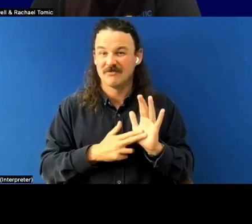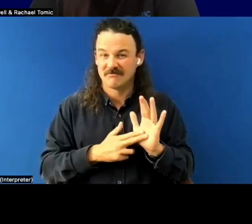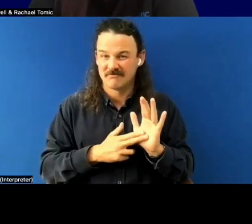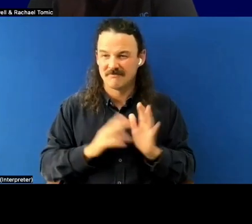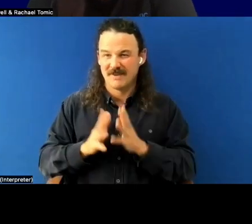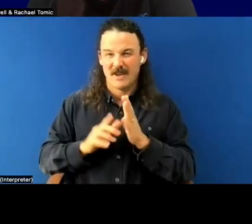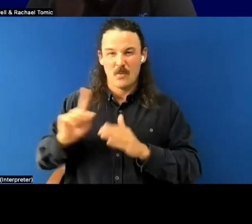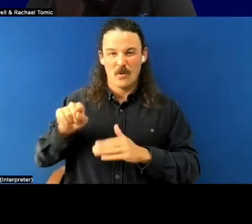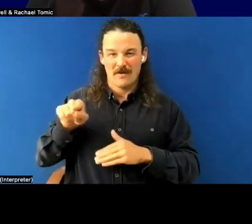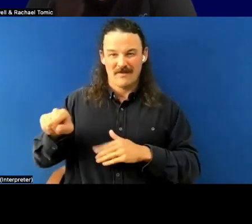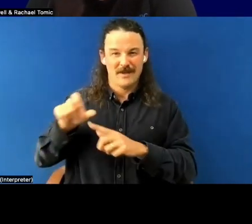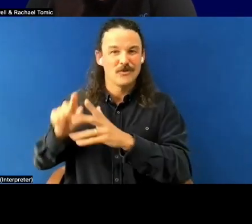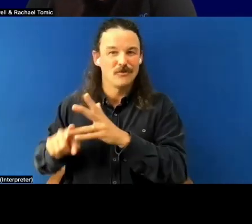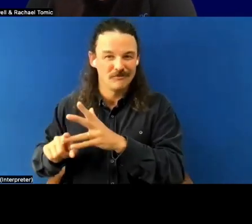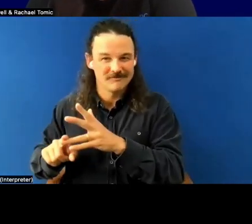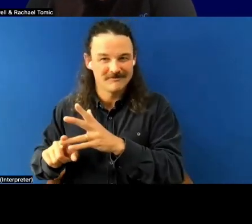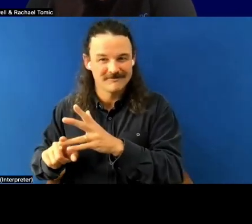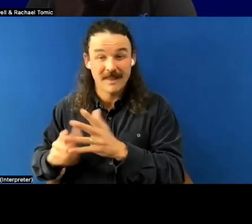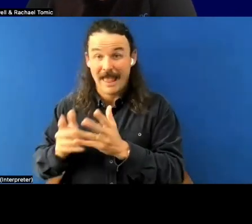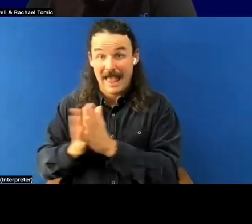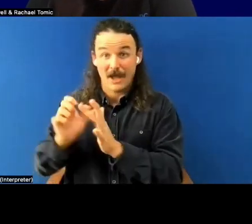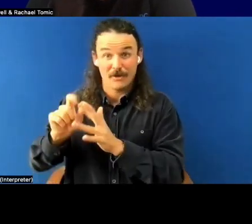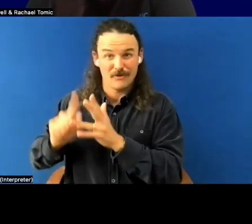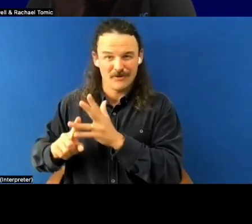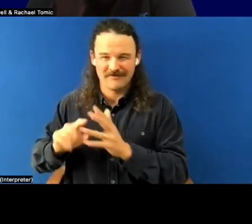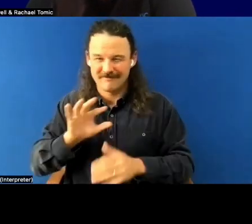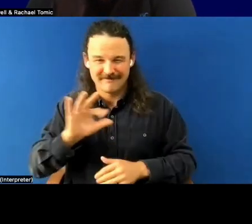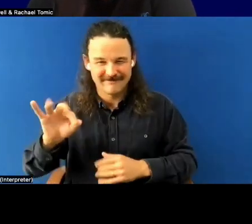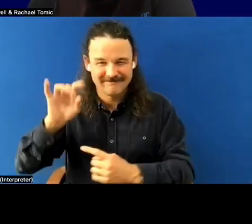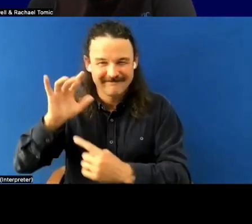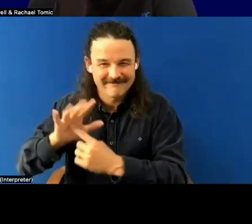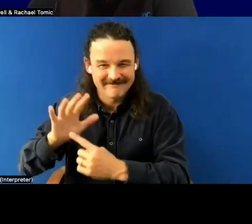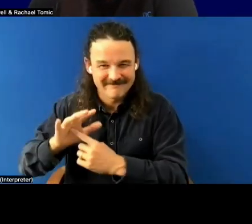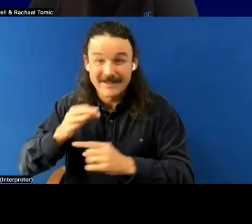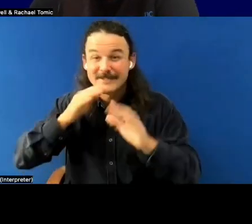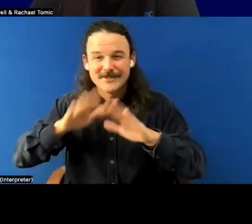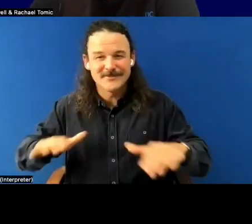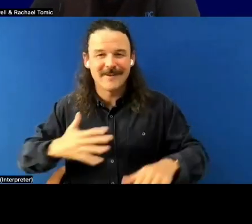as important. For children this is usually play, whatever play looks like for that